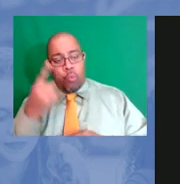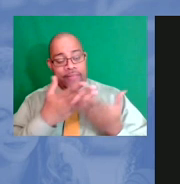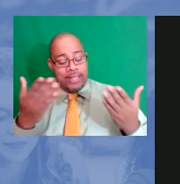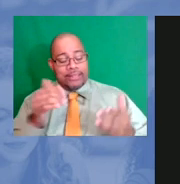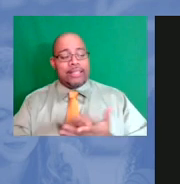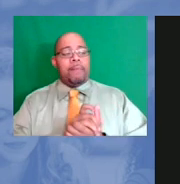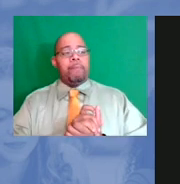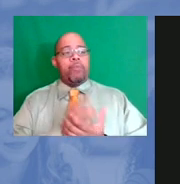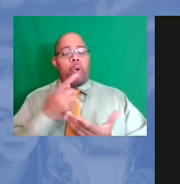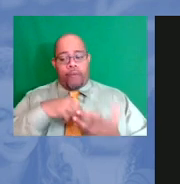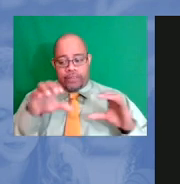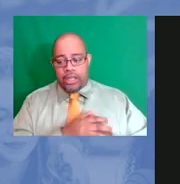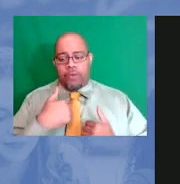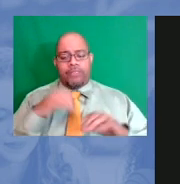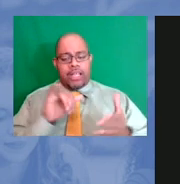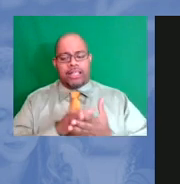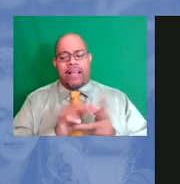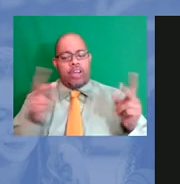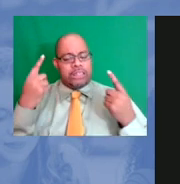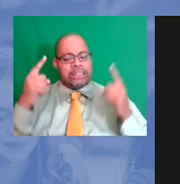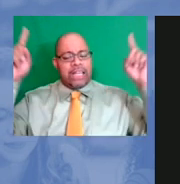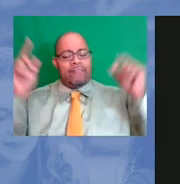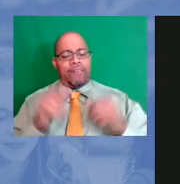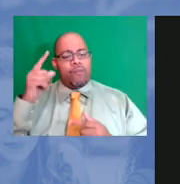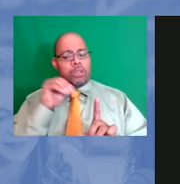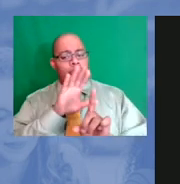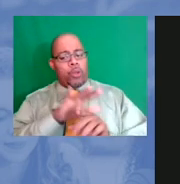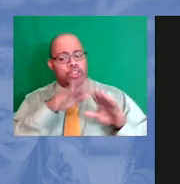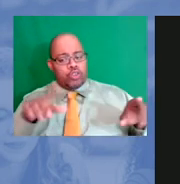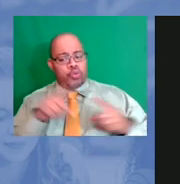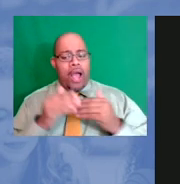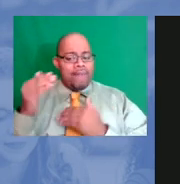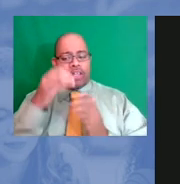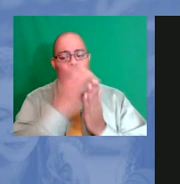DONE VERY SUCCESSFULLY FOR EXPOSING KIDS TO ADVANCED COURSE WORK IS OUR WORK AROUND ADVANCED